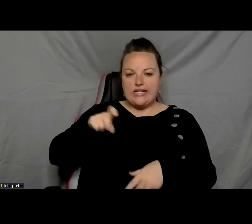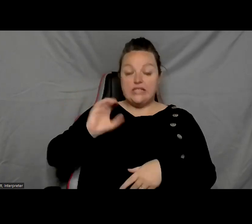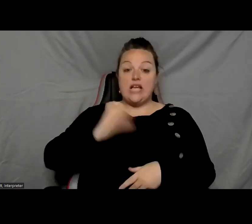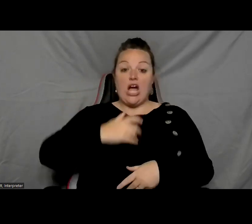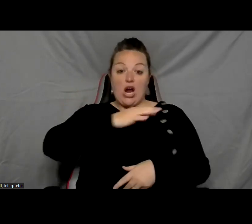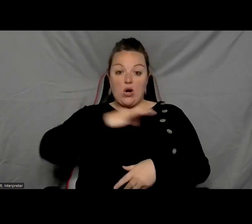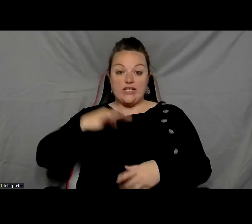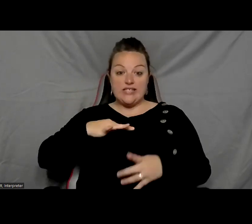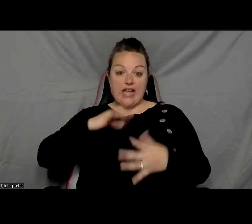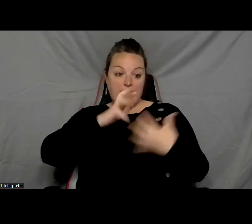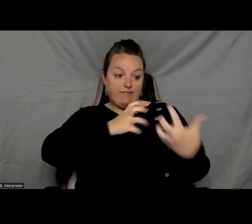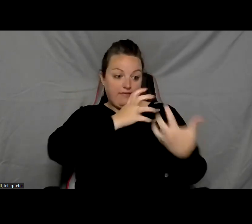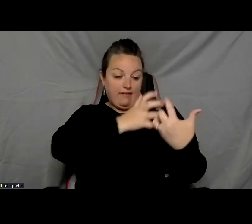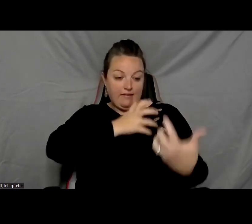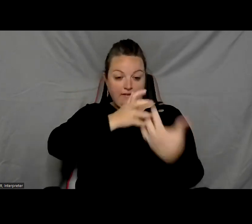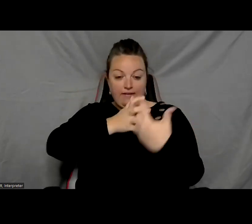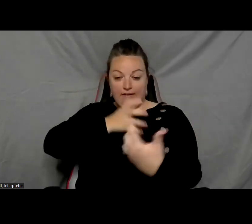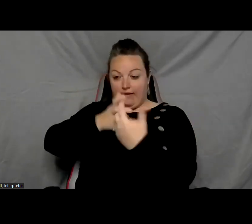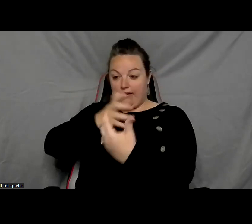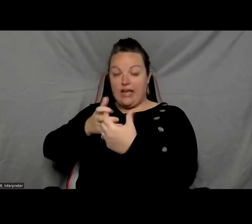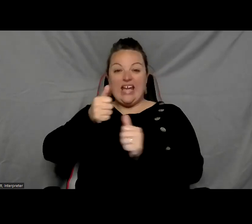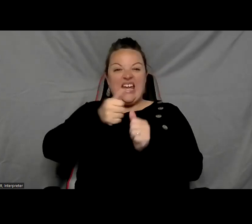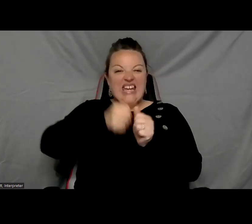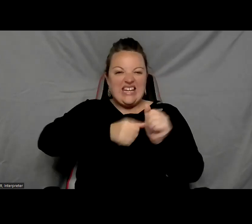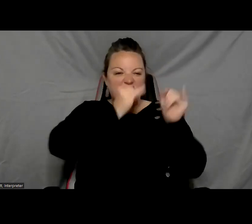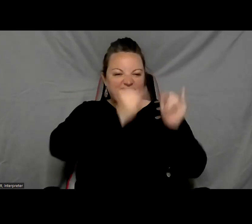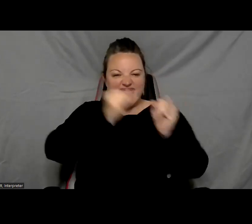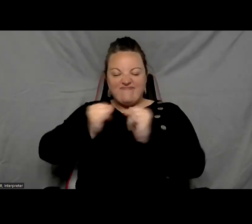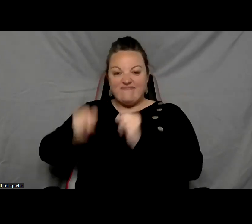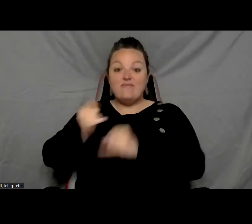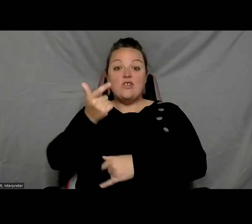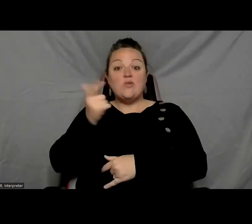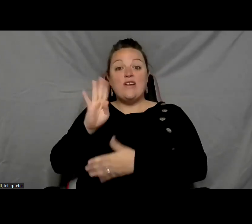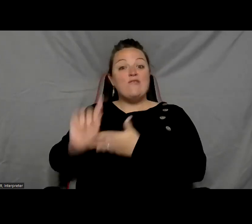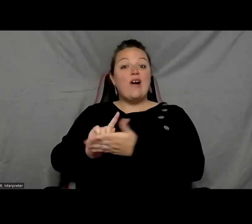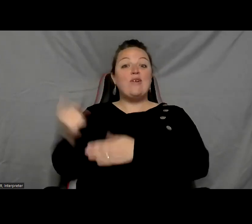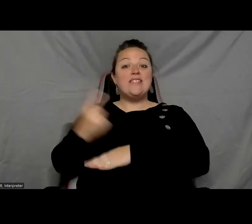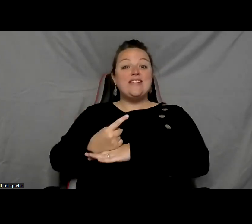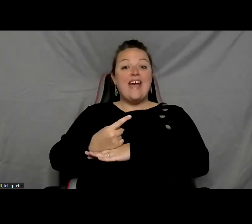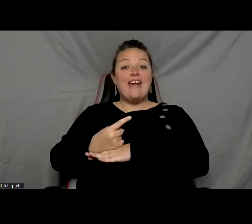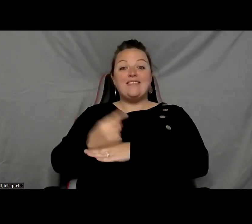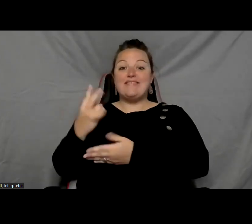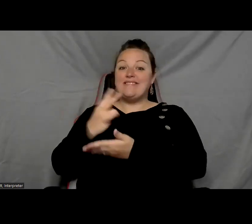each individual resident 24 hours a day, 365 days a year.